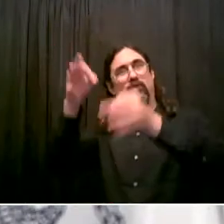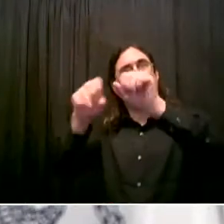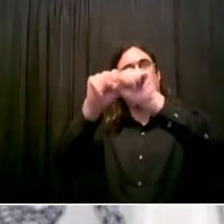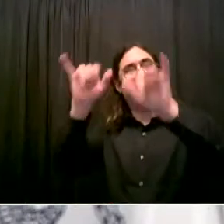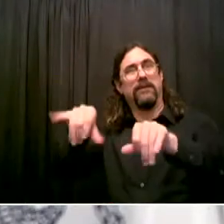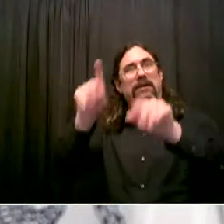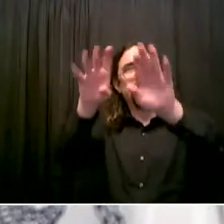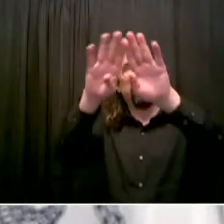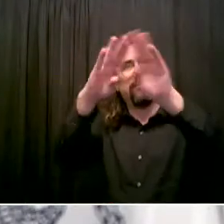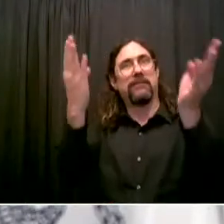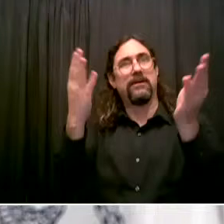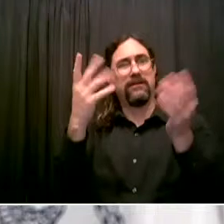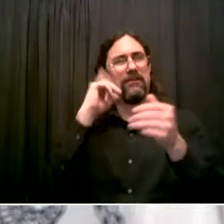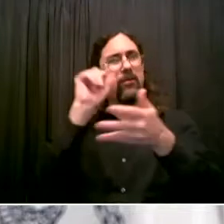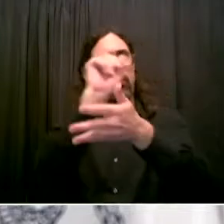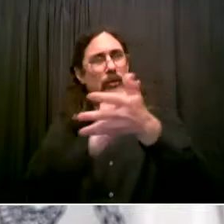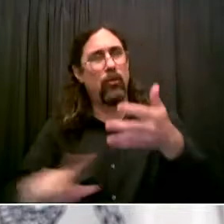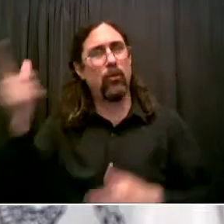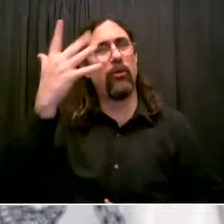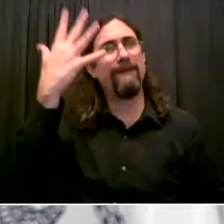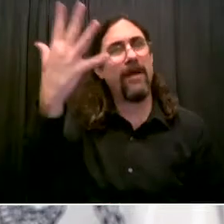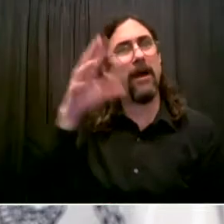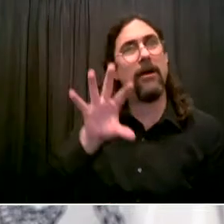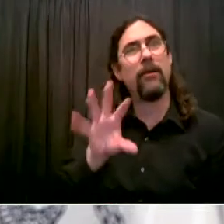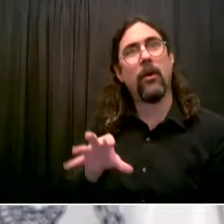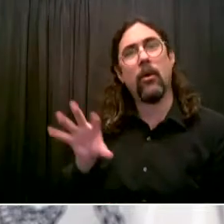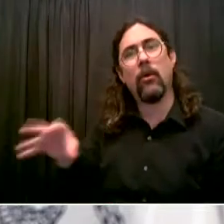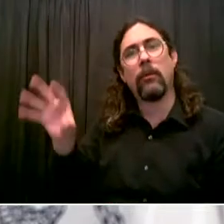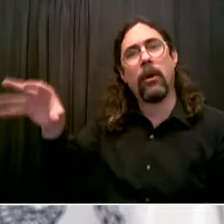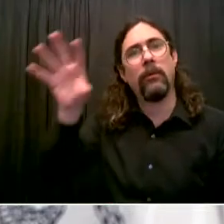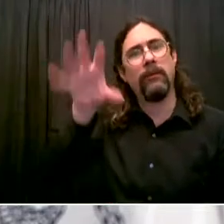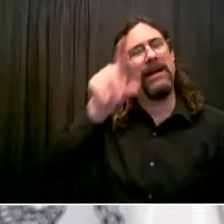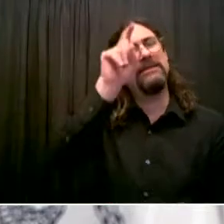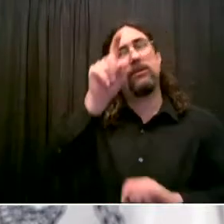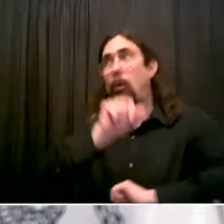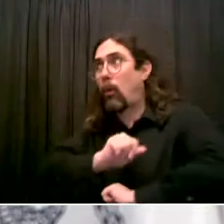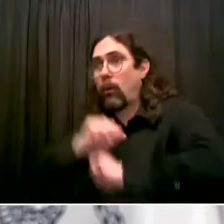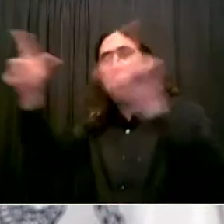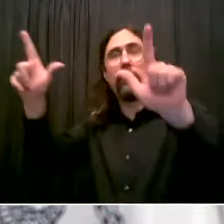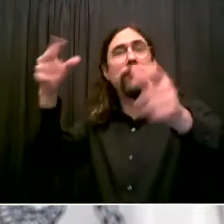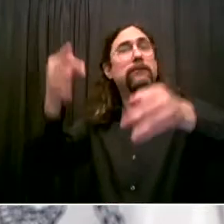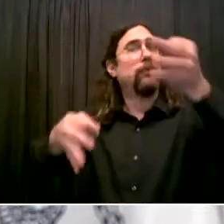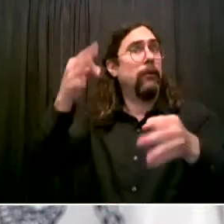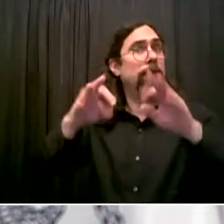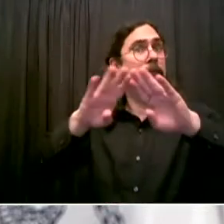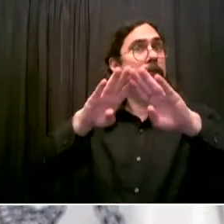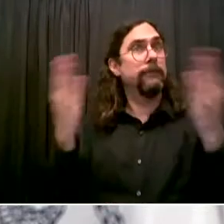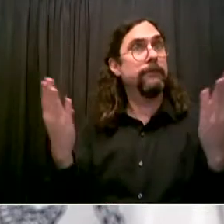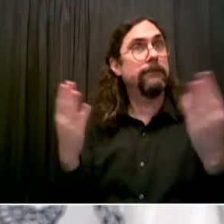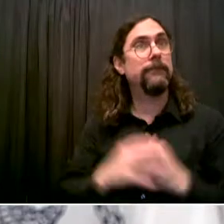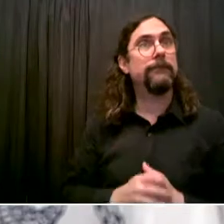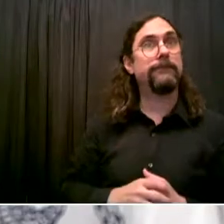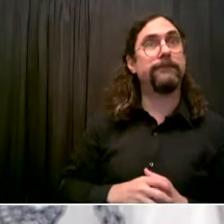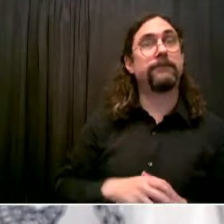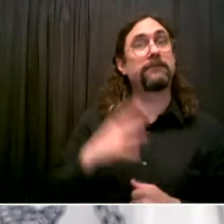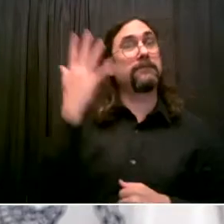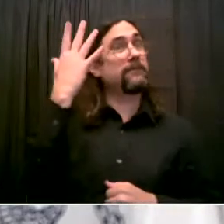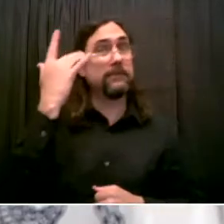COMING BACK AND IS FINALLY HERE. IN EVERY BOROUGH, WE NEED THE CORTU YSSTEM